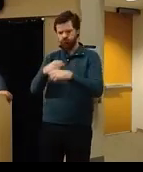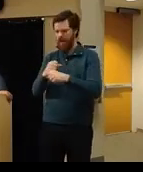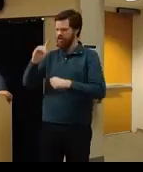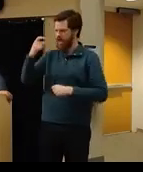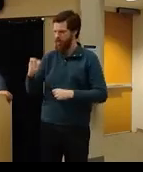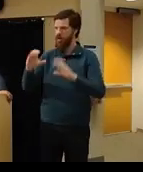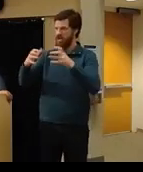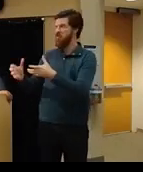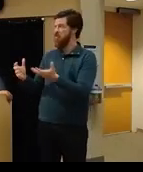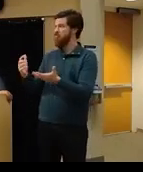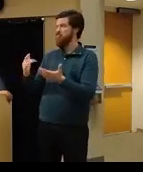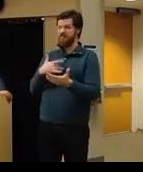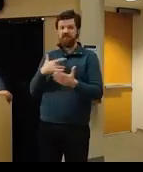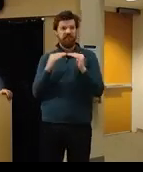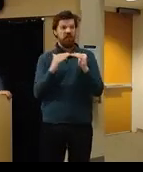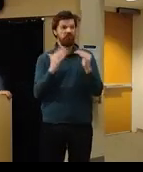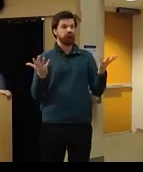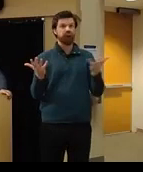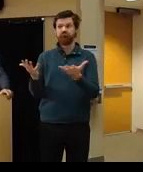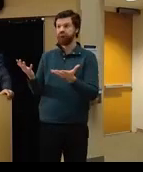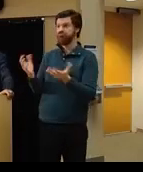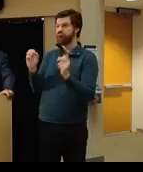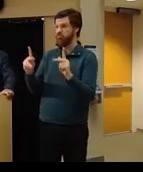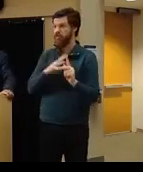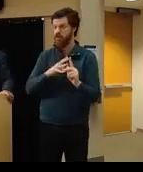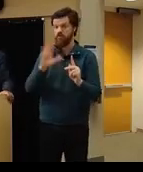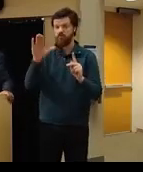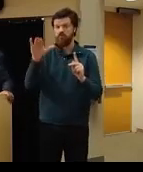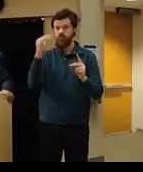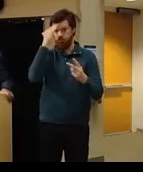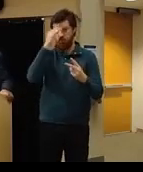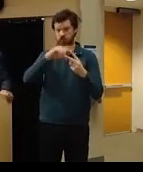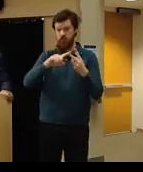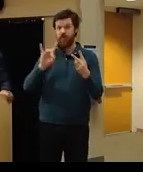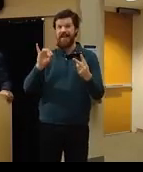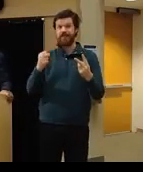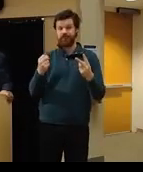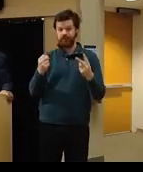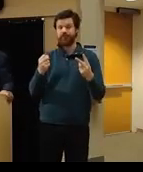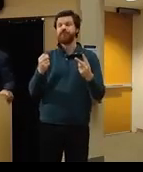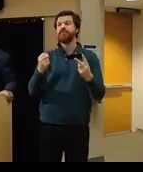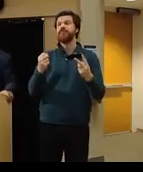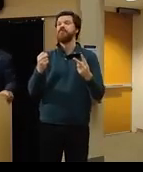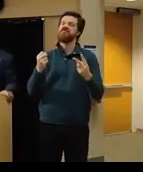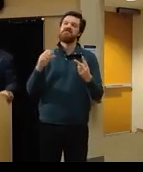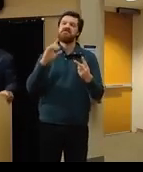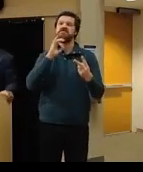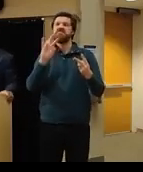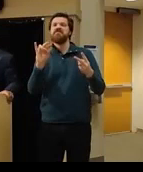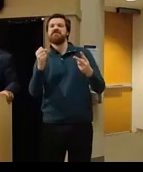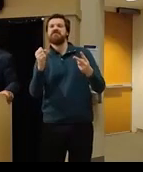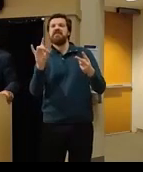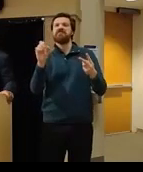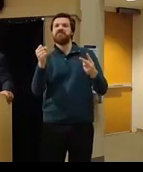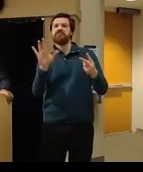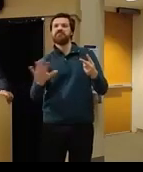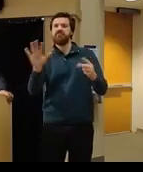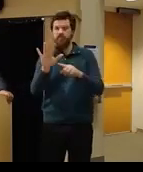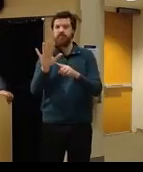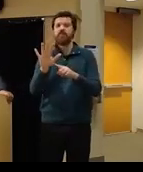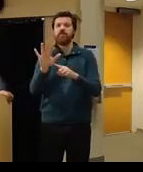is that fair to say okay now we also know that in the 80s early late 70s early 80s uh homosexuality